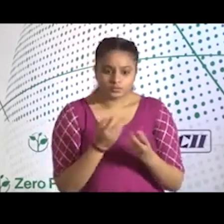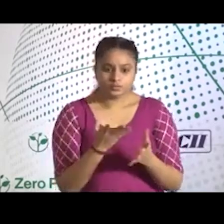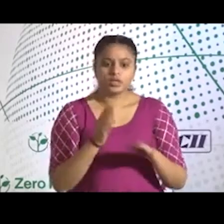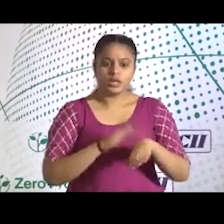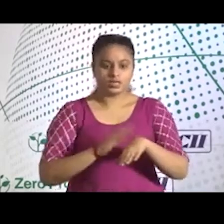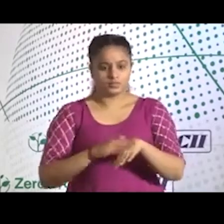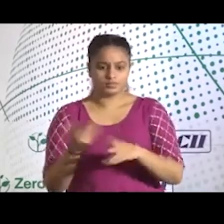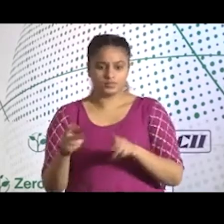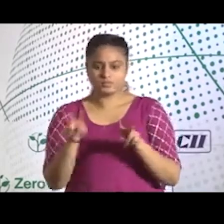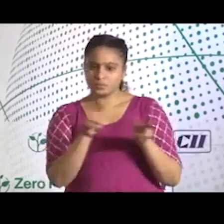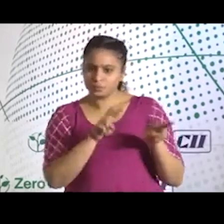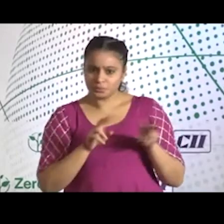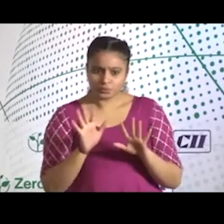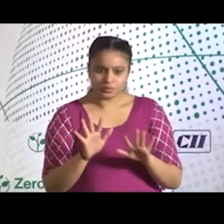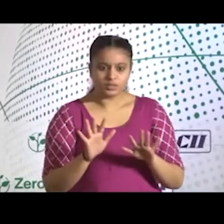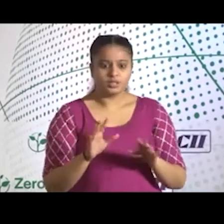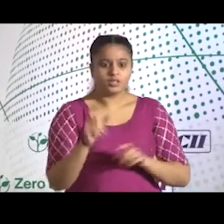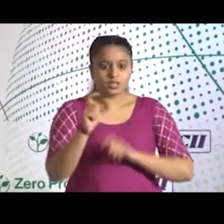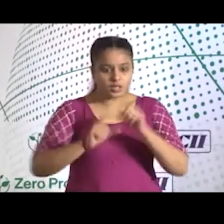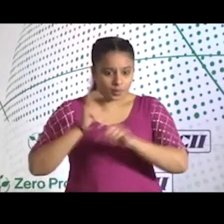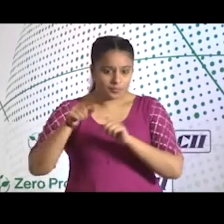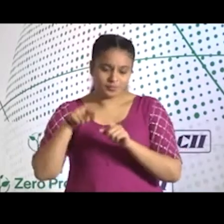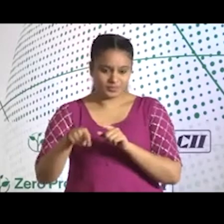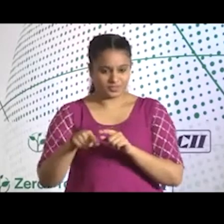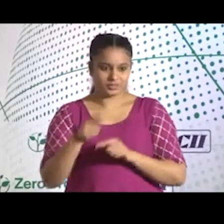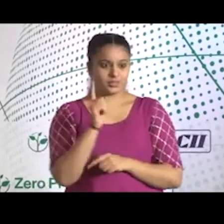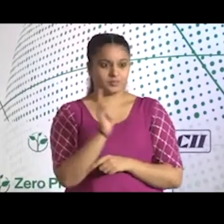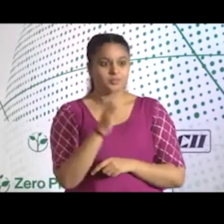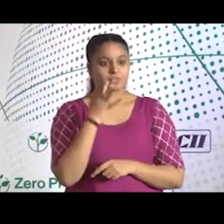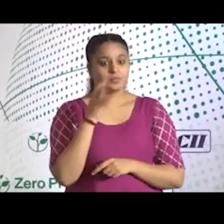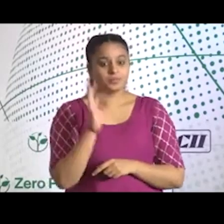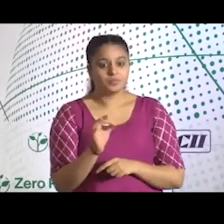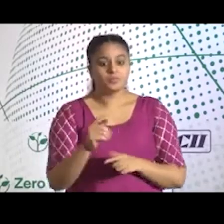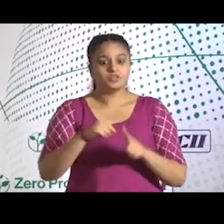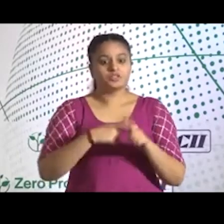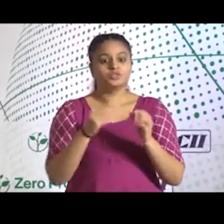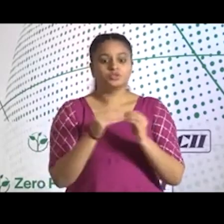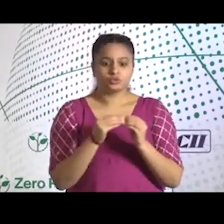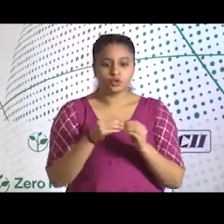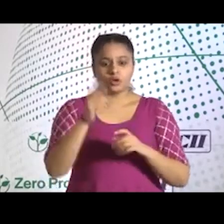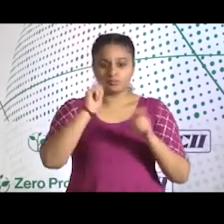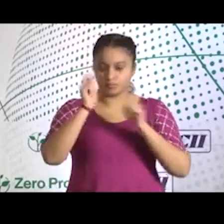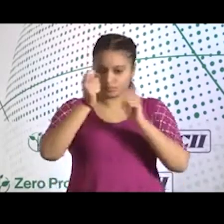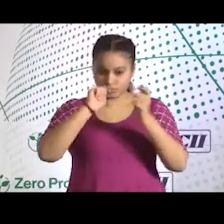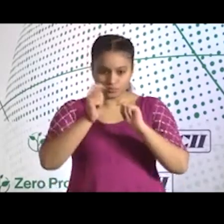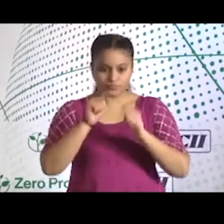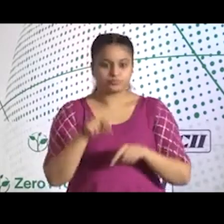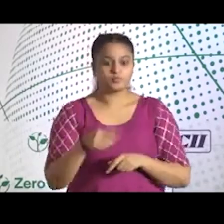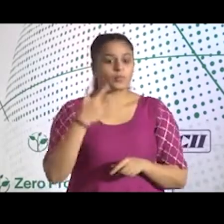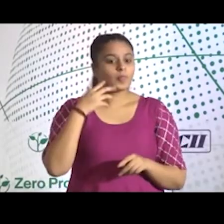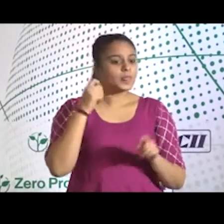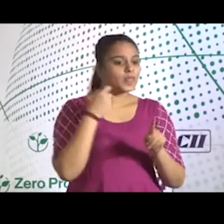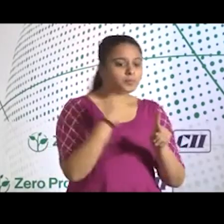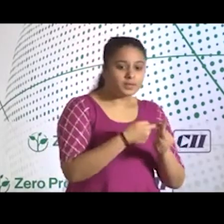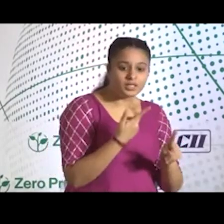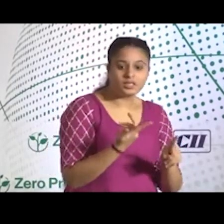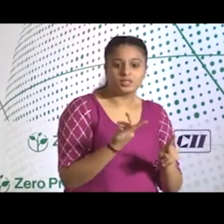I think corporates also need to step up in terms of creating a job roles which are curated for BW It is.